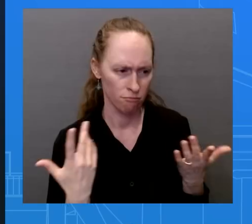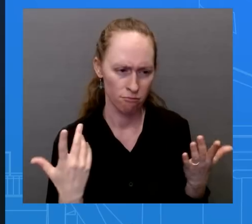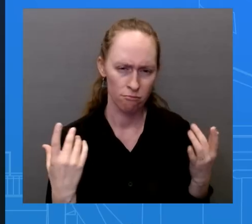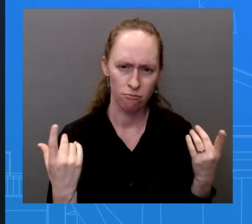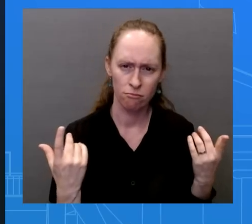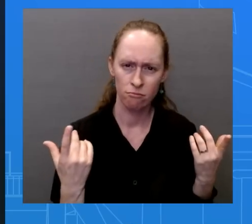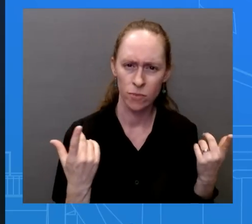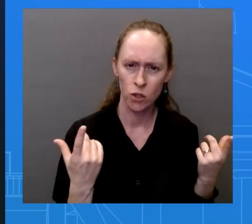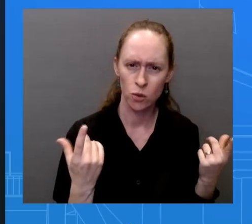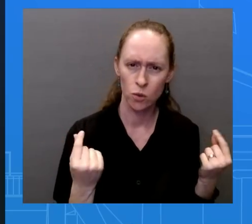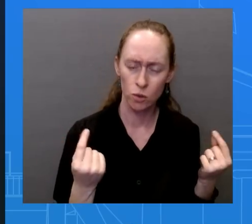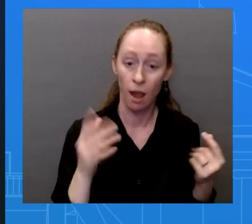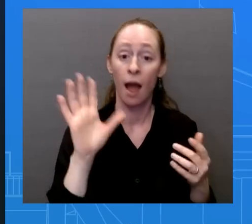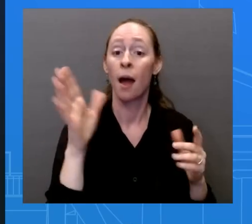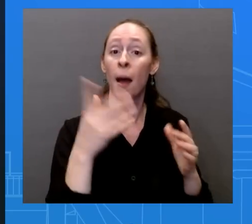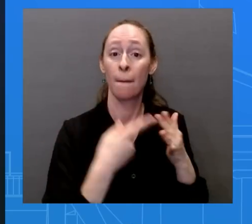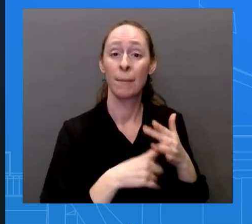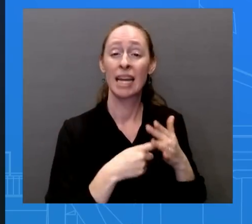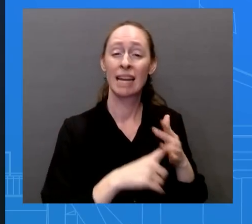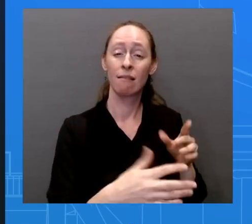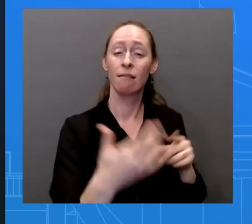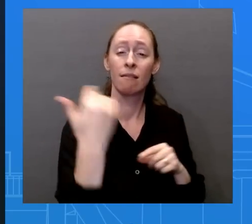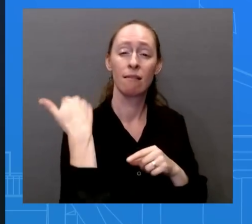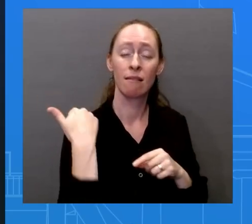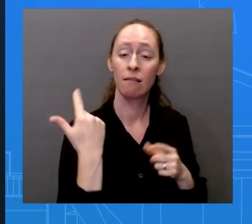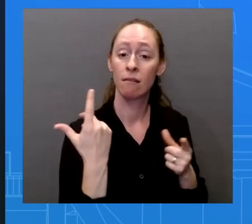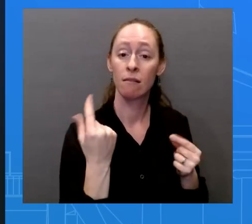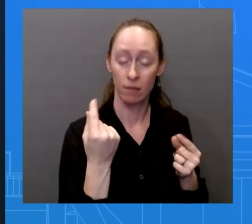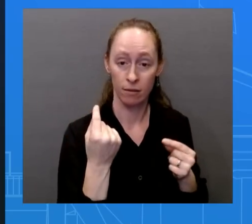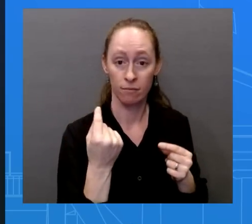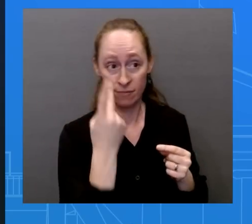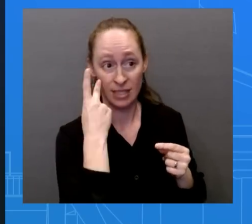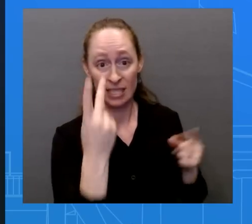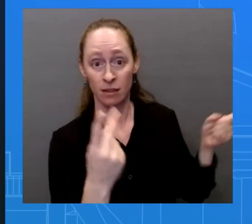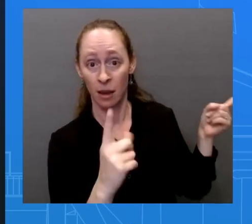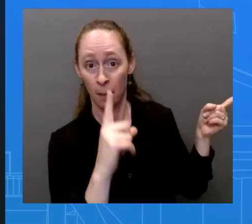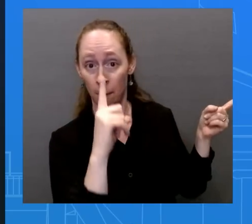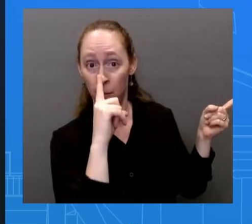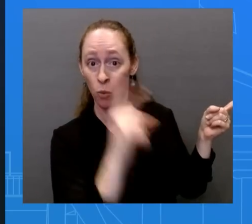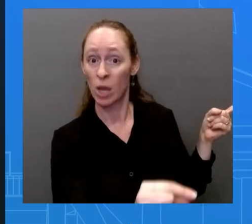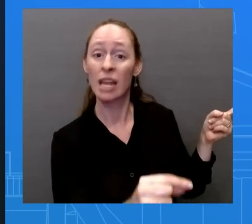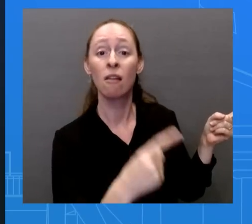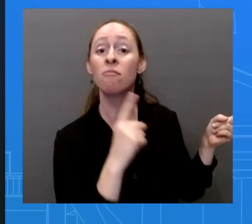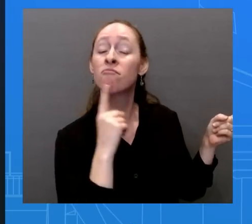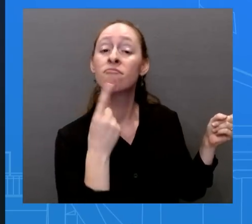that he would, you know, bring forth a weaken -- a weaker NATO, that there was no way